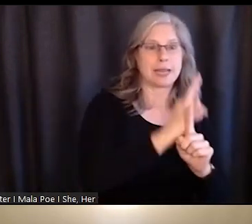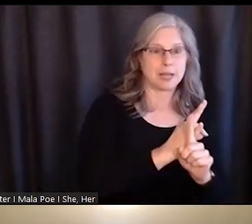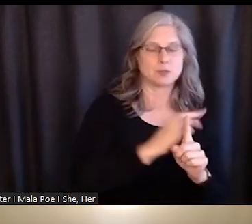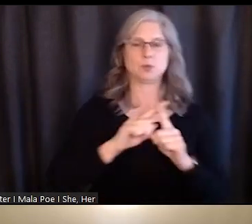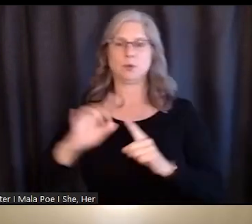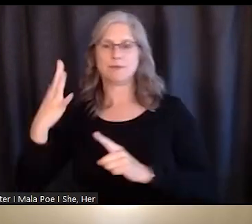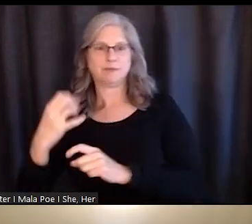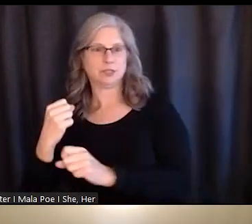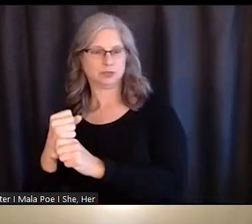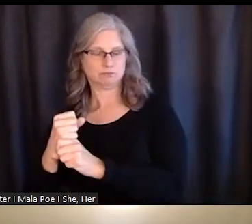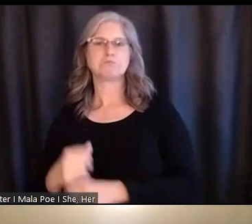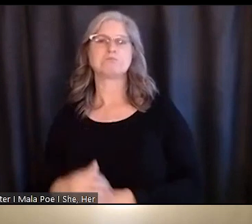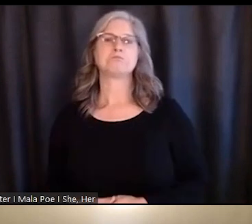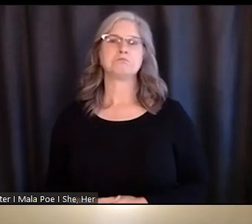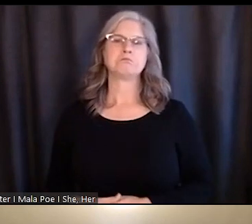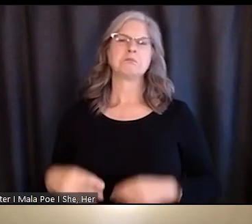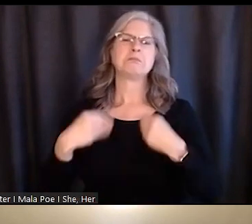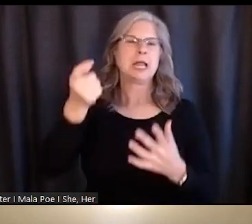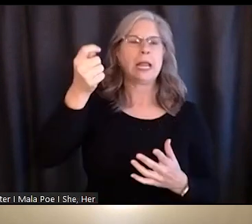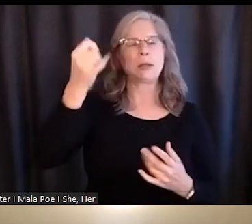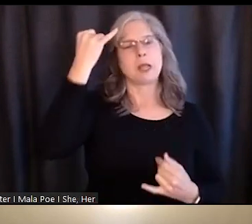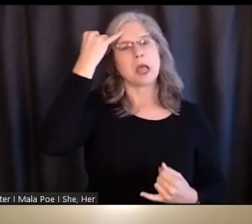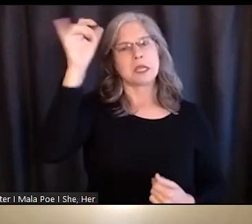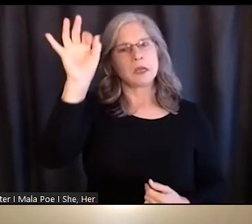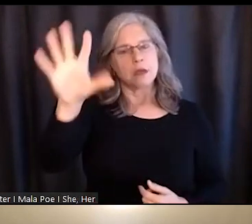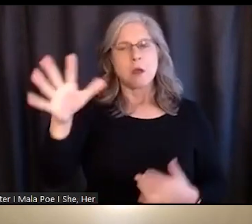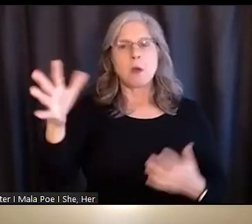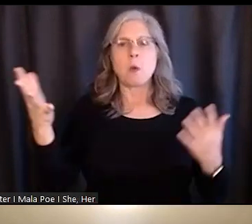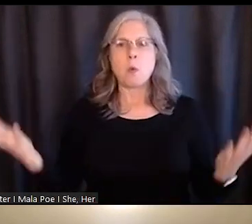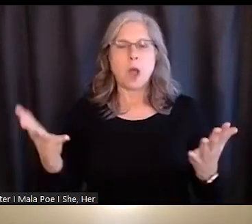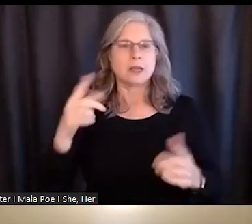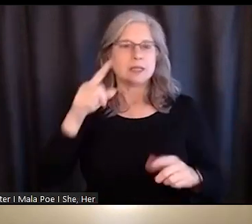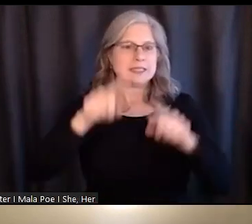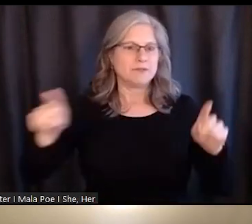So I'll give you a little bit of an idea about the various features of the sample.